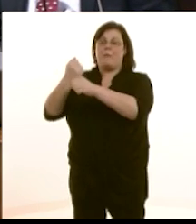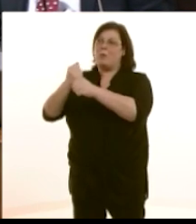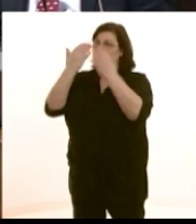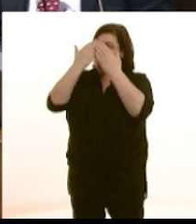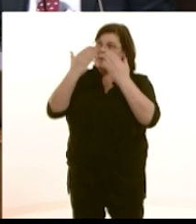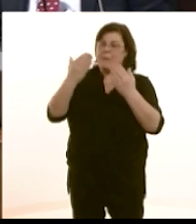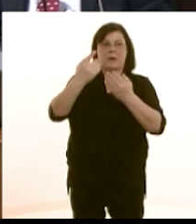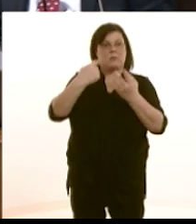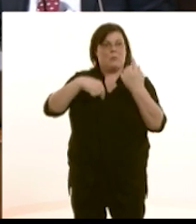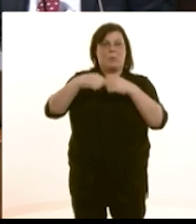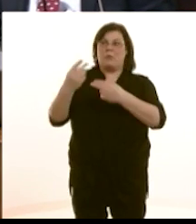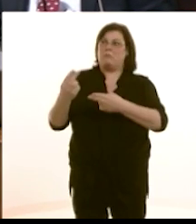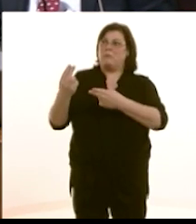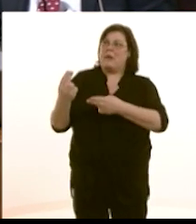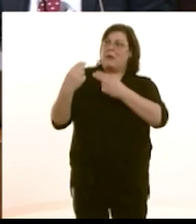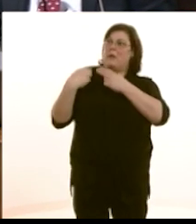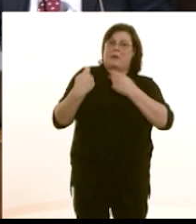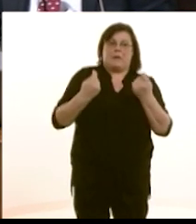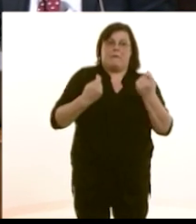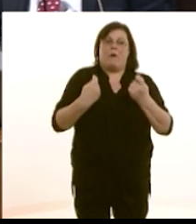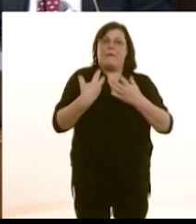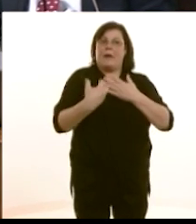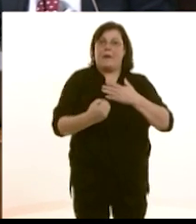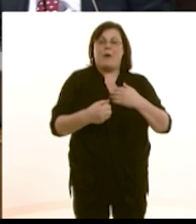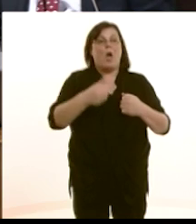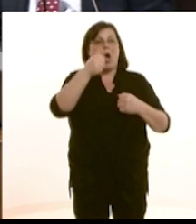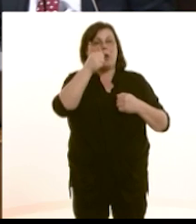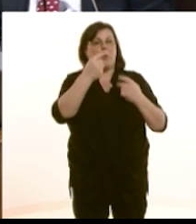least three of the partiesówell, at least two of the parties in the Chamberócertainly